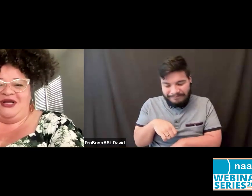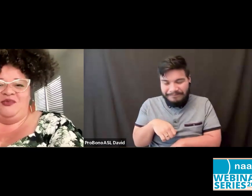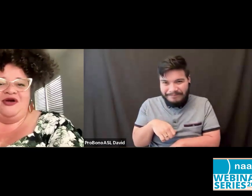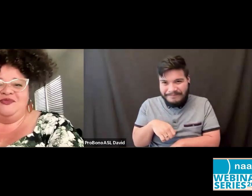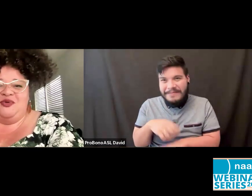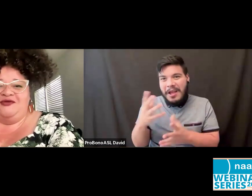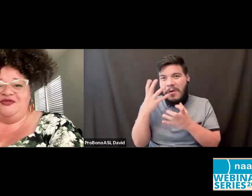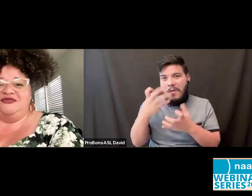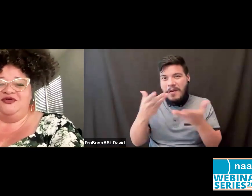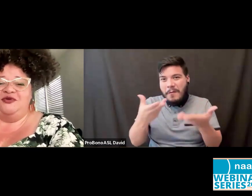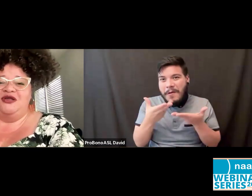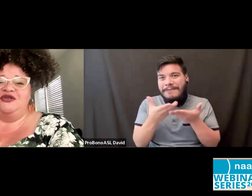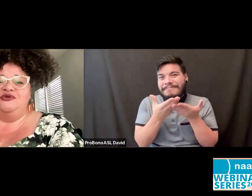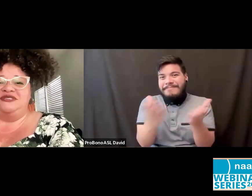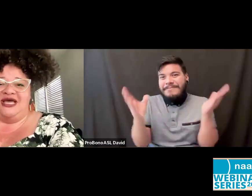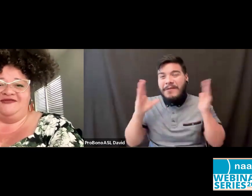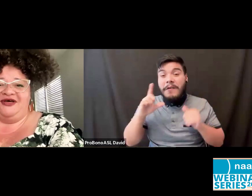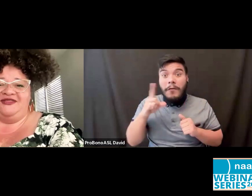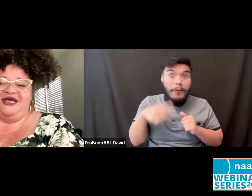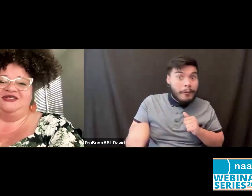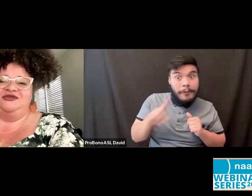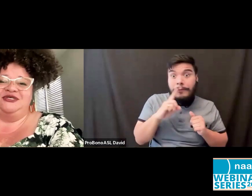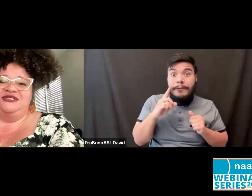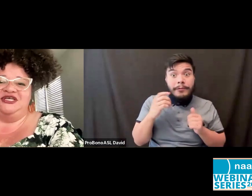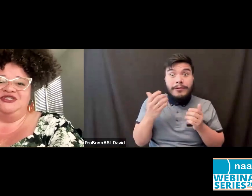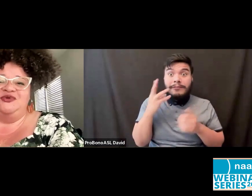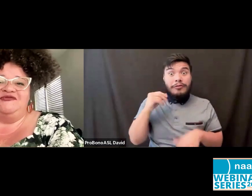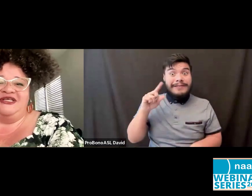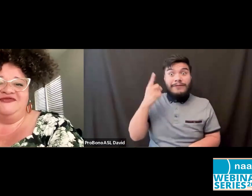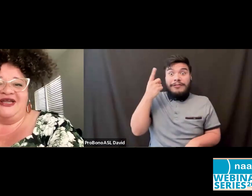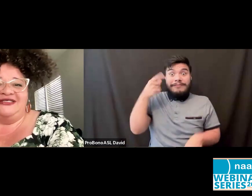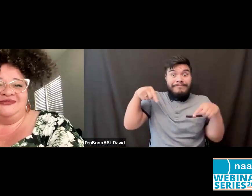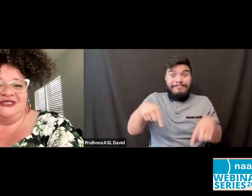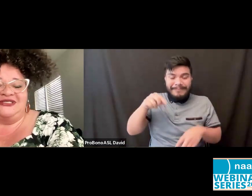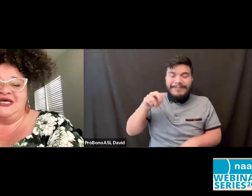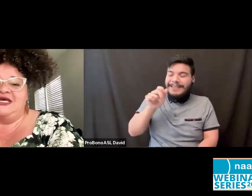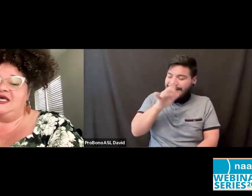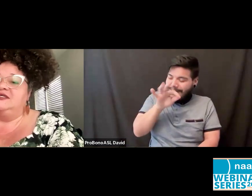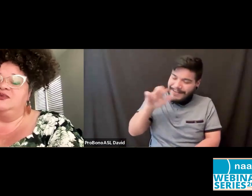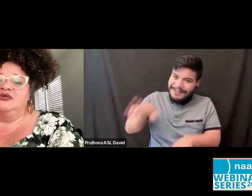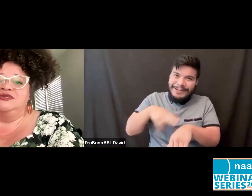when I welcome you all, for those of you who are new to NAAFA, the National Association to Advance Fat Acceptance, is the world's